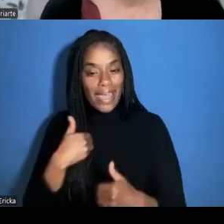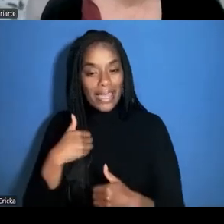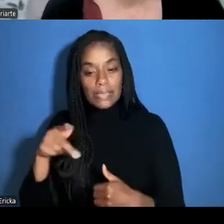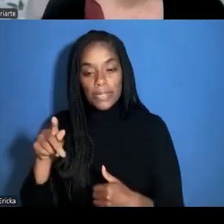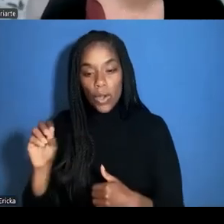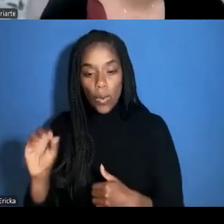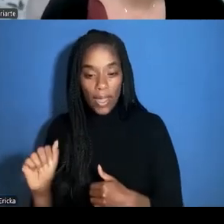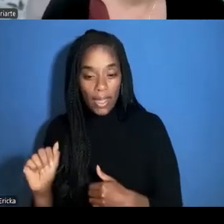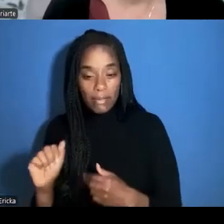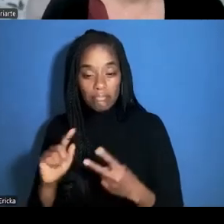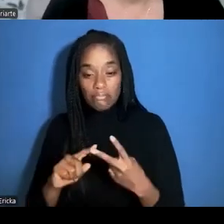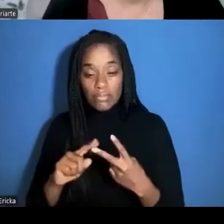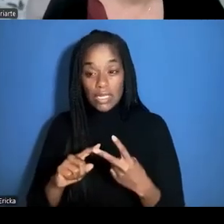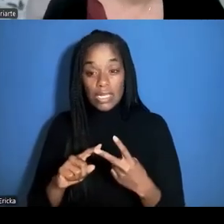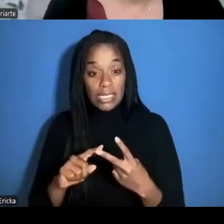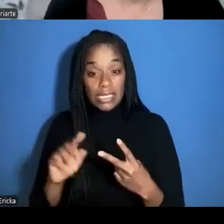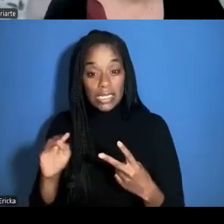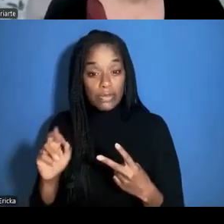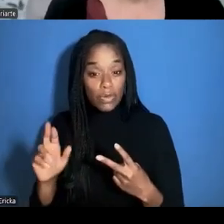Maria have a conservator, legal guardian,